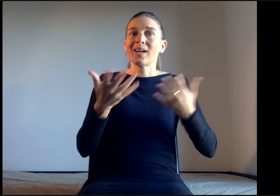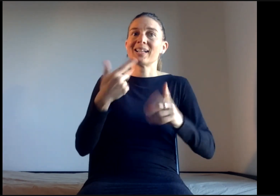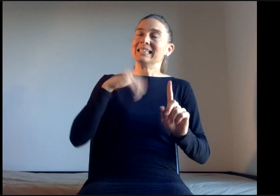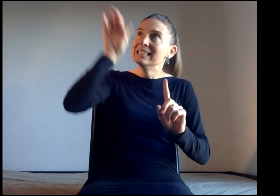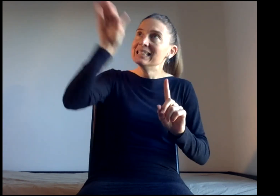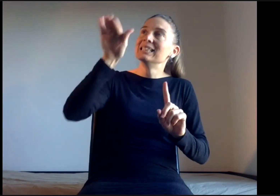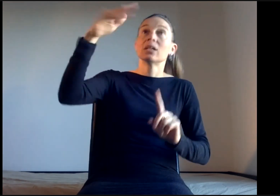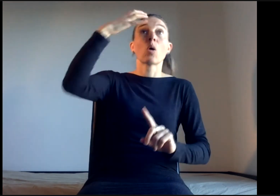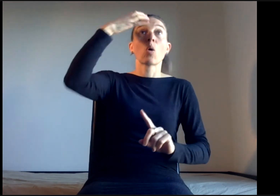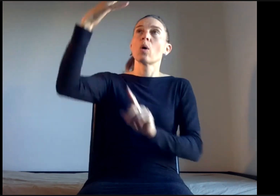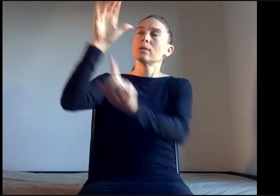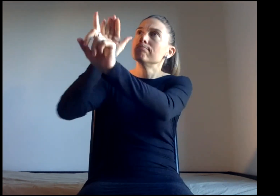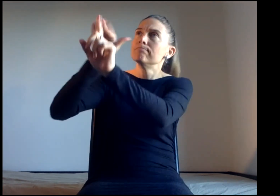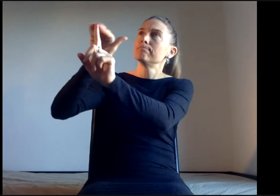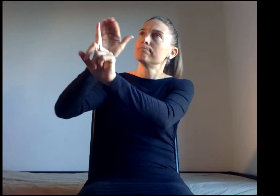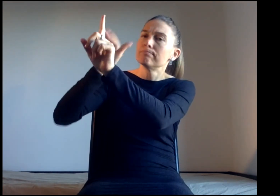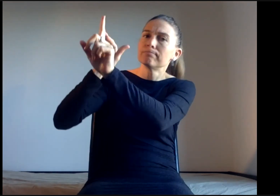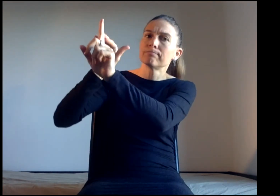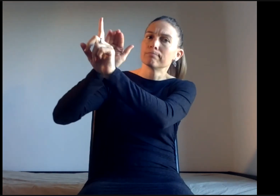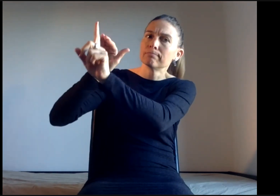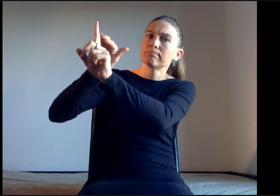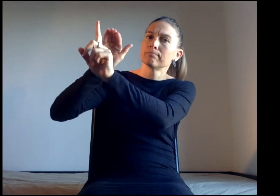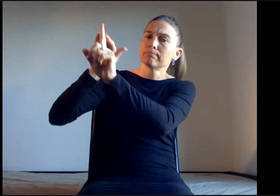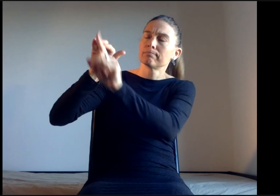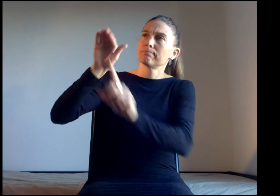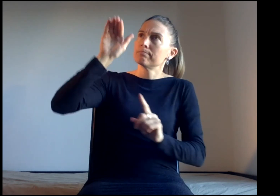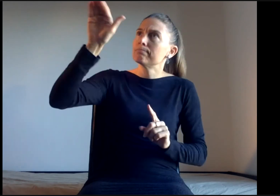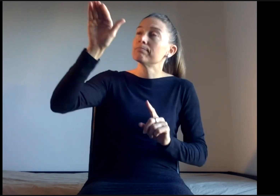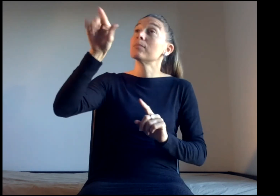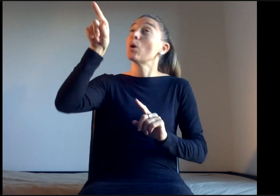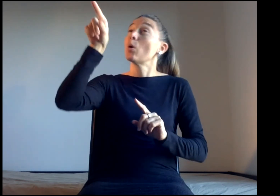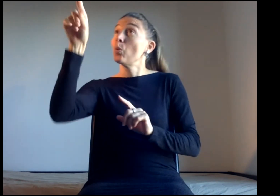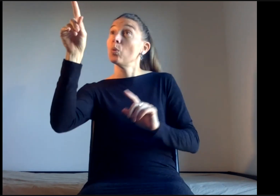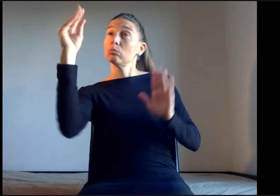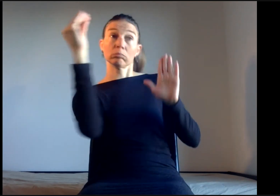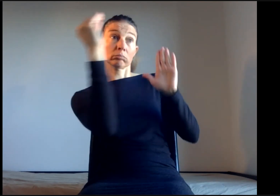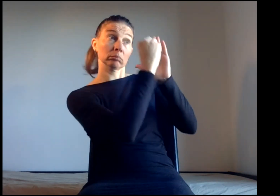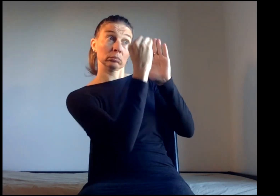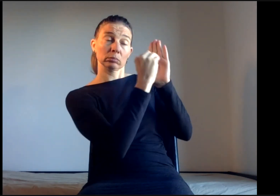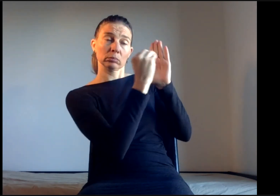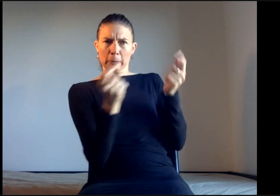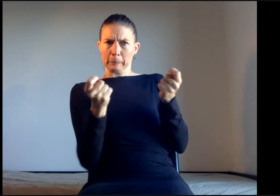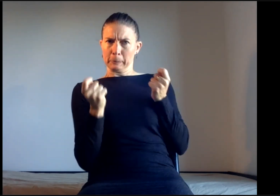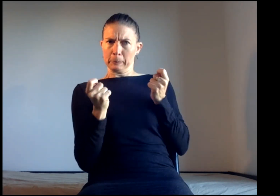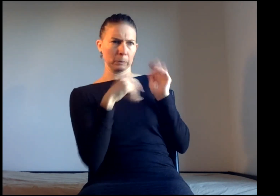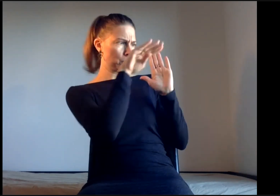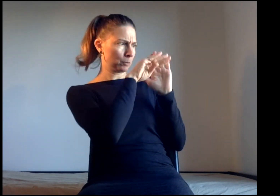and adjust the measures they introduce there is a lot of work being done